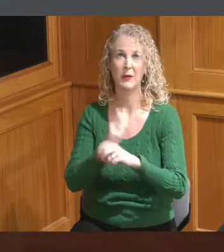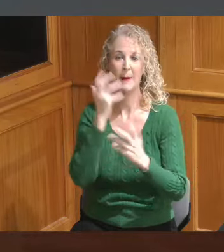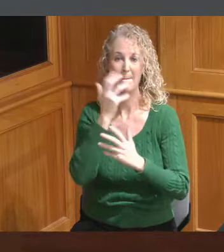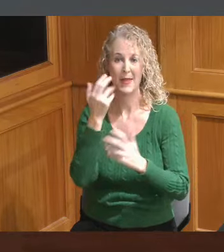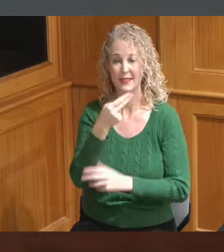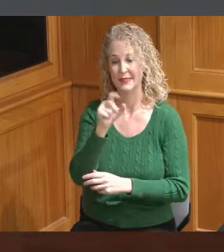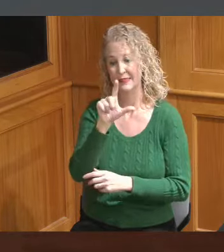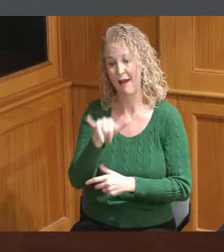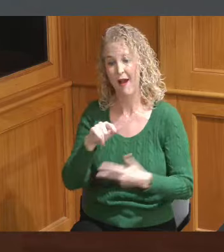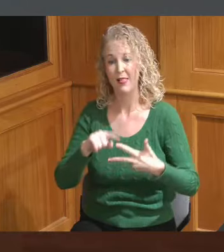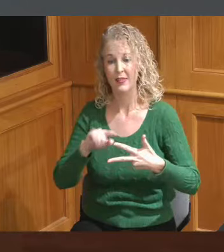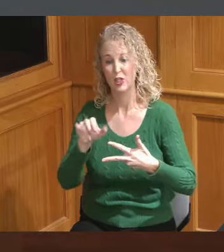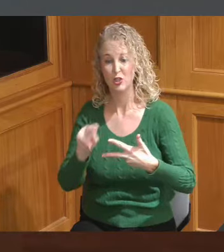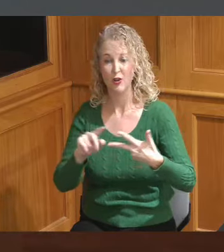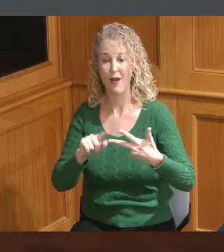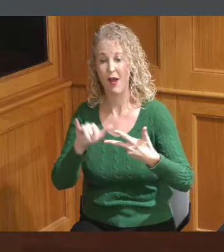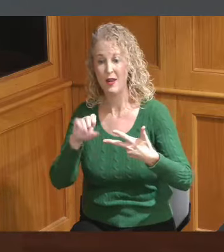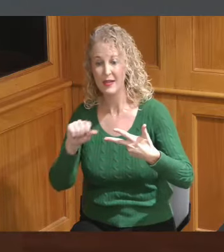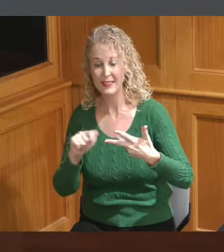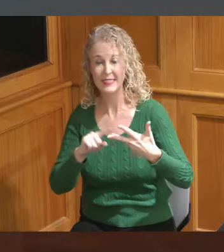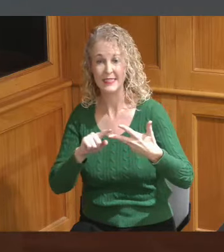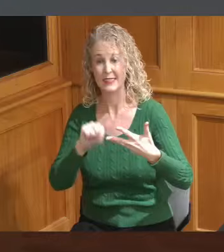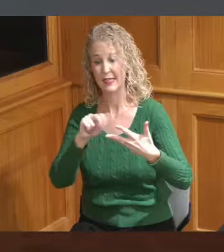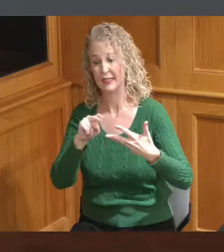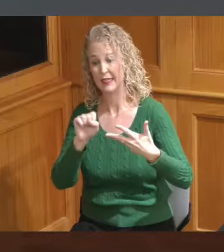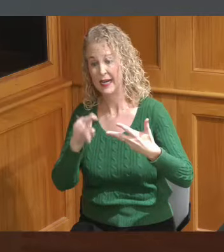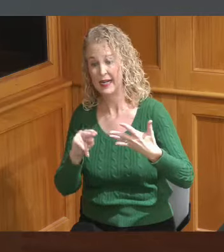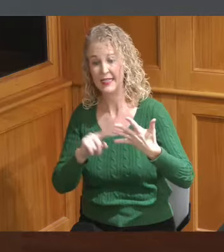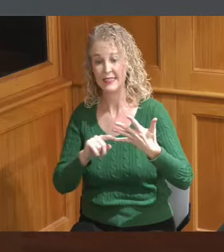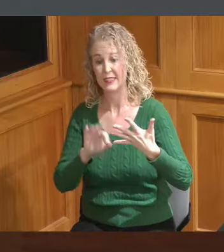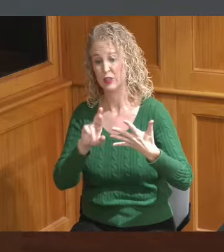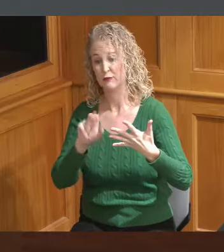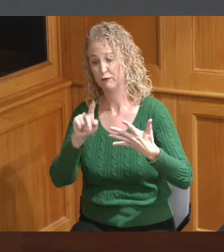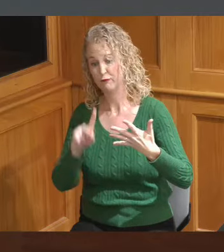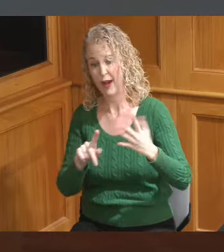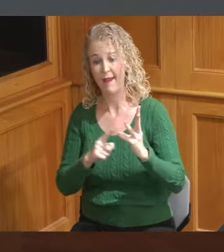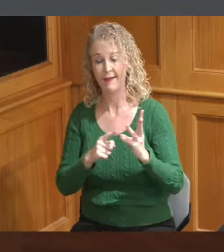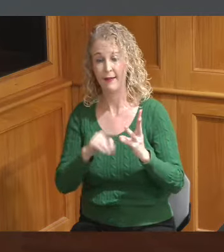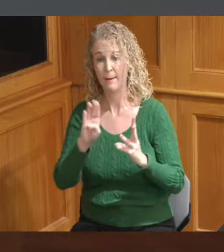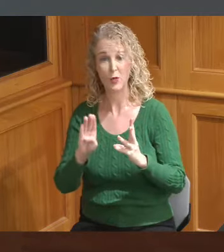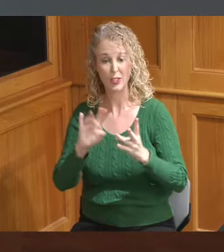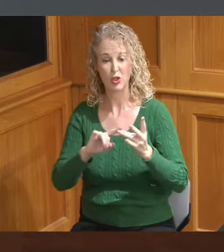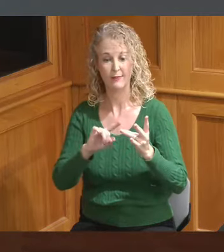John, Lisa, Anson, Frank, Bridget, Michael, and Trina who just get just so much work done